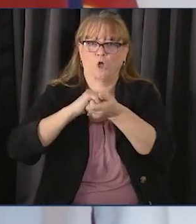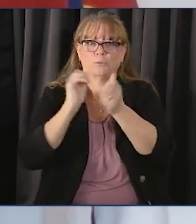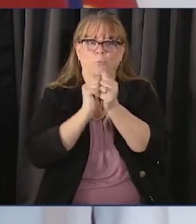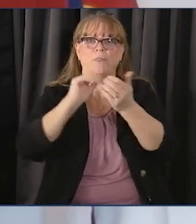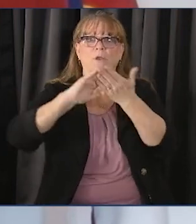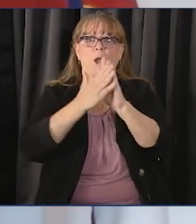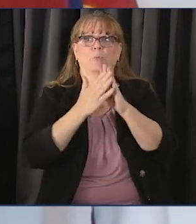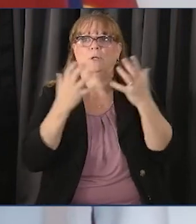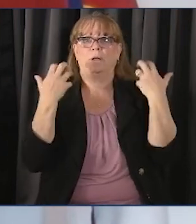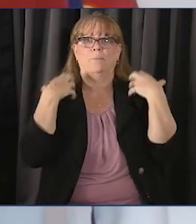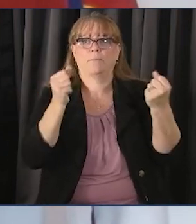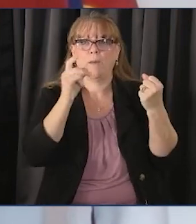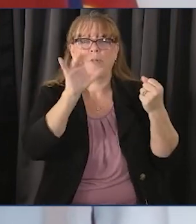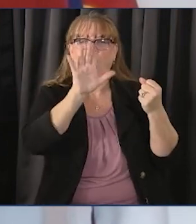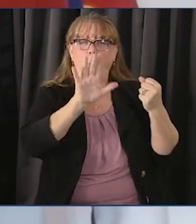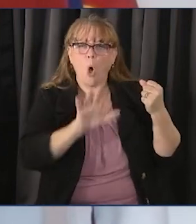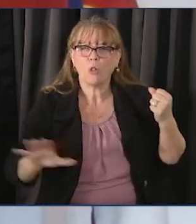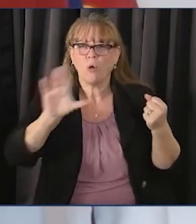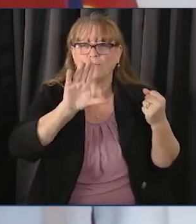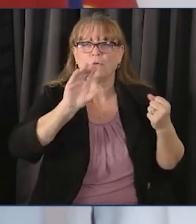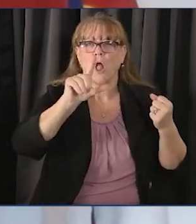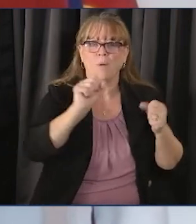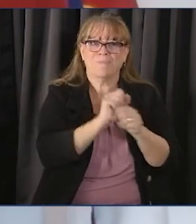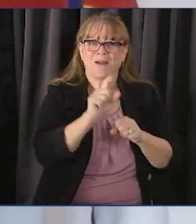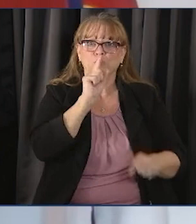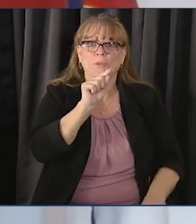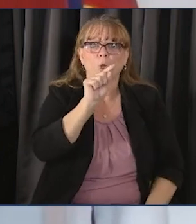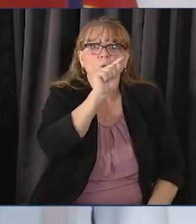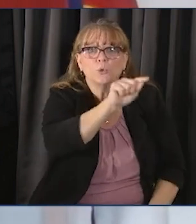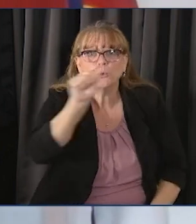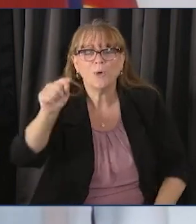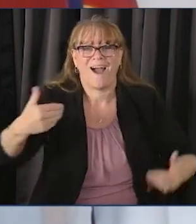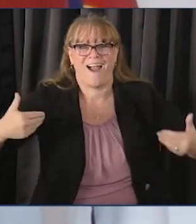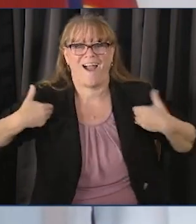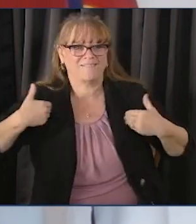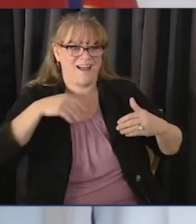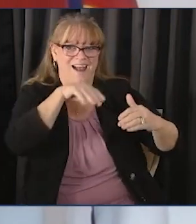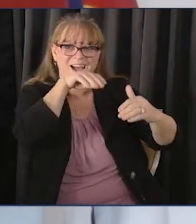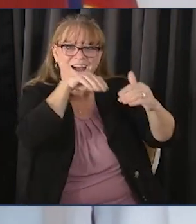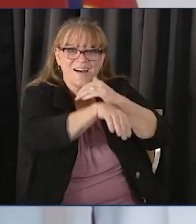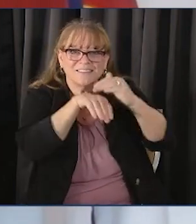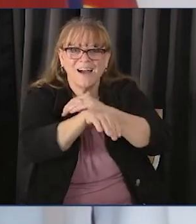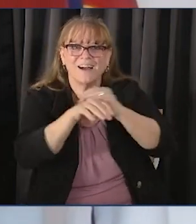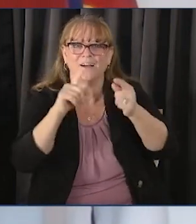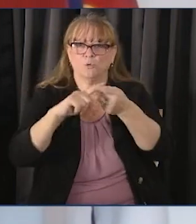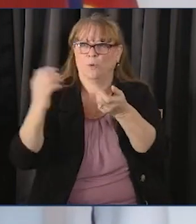We partnered with Valley Wide Health in Alamosa to vaccinate more than 200 people age 70 and